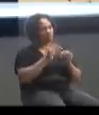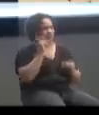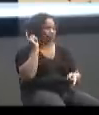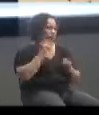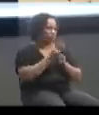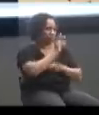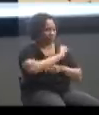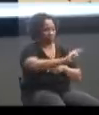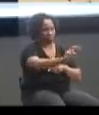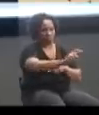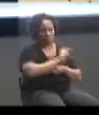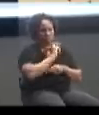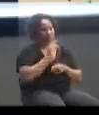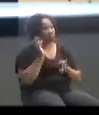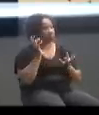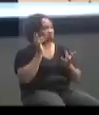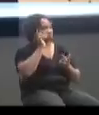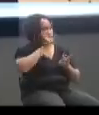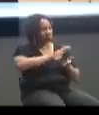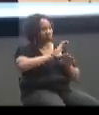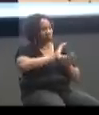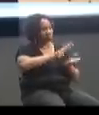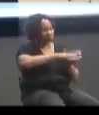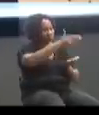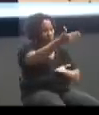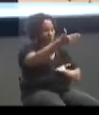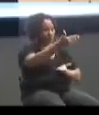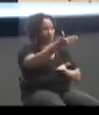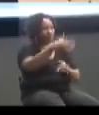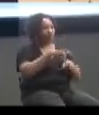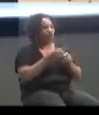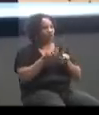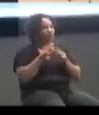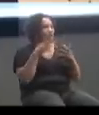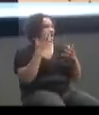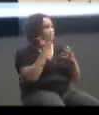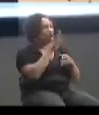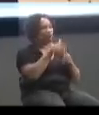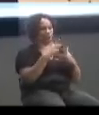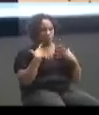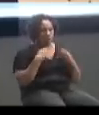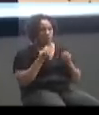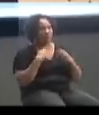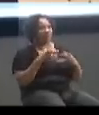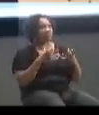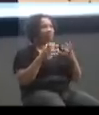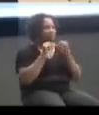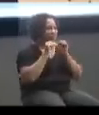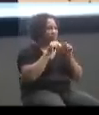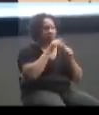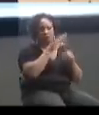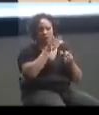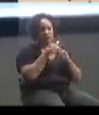CAN REDUCE OUR TRAVEL AND INCORPORATING PUBLIC HEALTH AND WELLNESS AS WELL AS SUSTAINABILITY IN OFFSITES AND CONFERENCES.